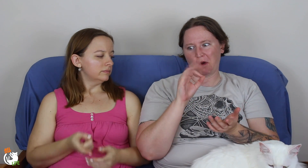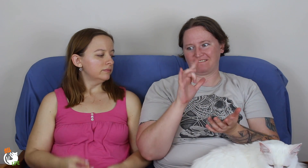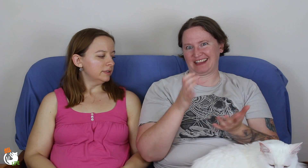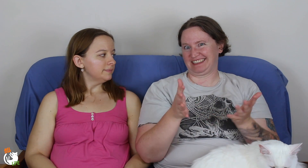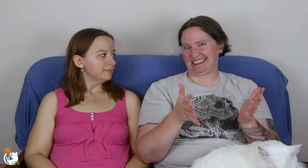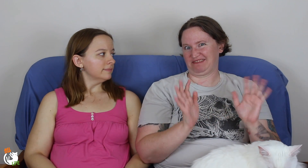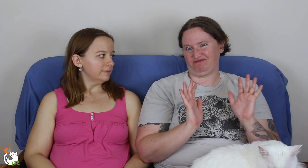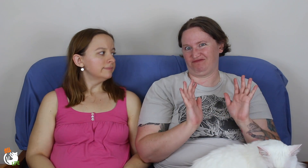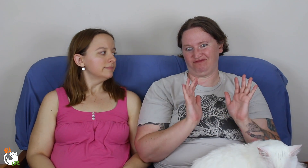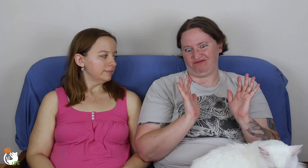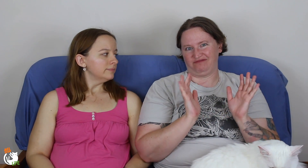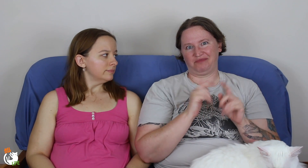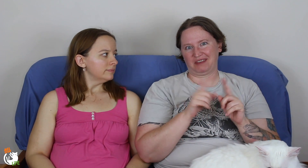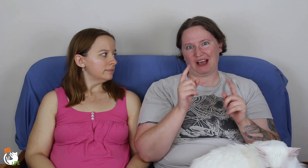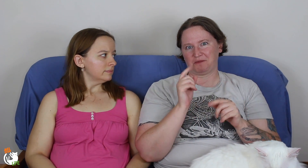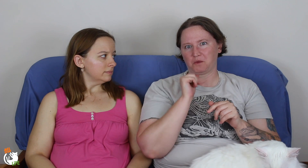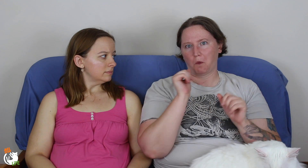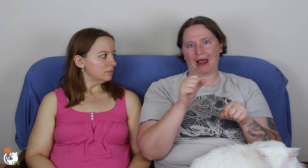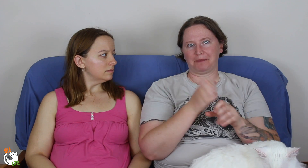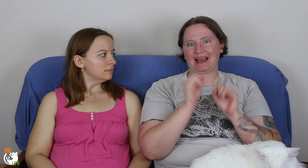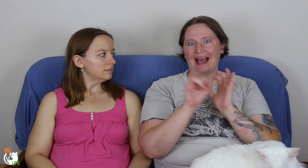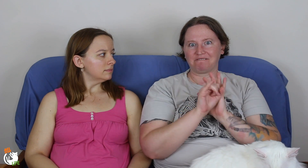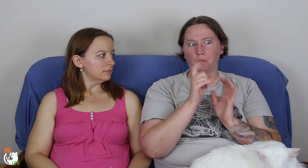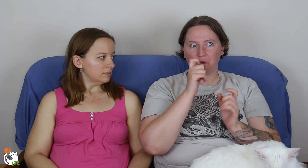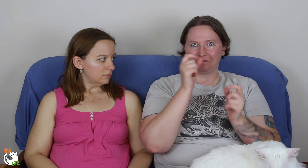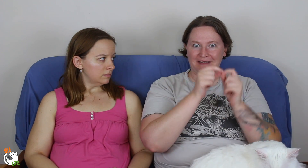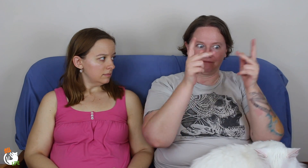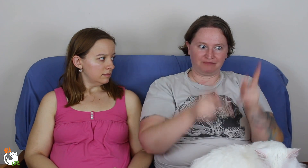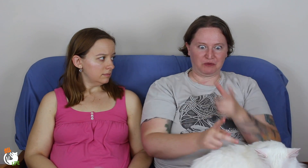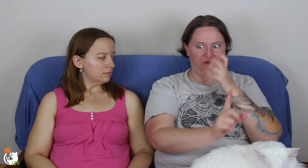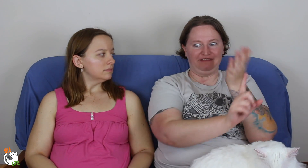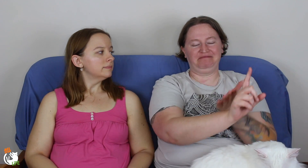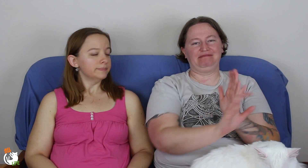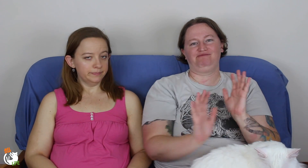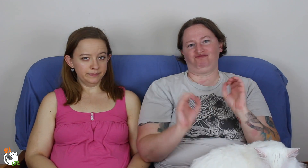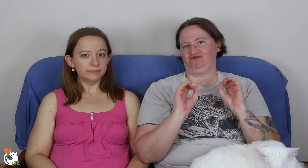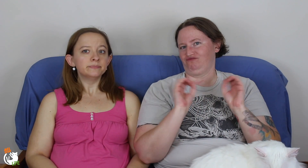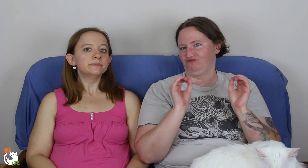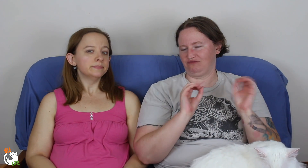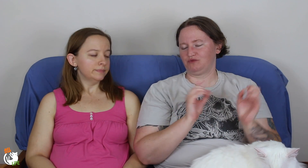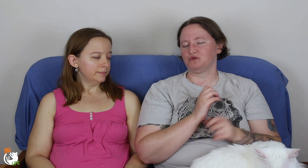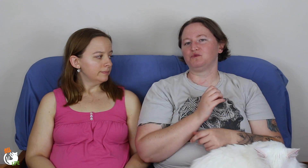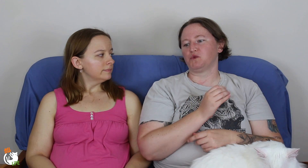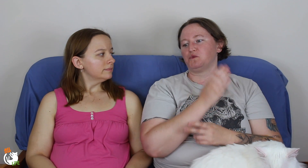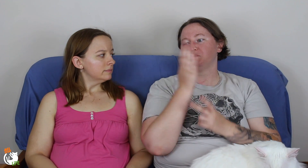Their profile, that's all. So they're not going to be able to identify who that specific person is.